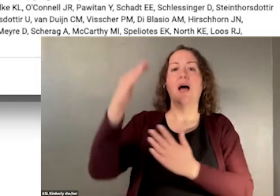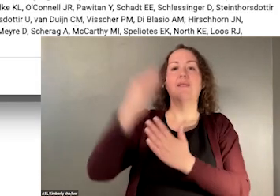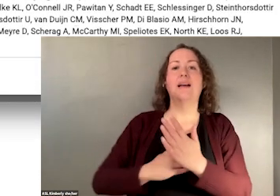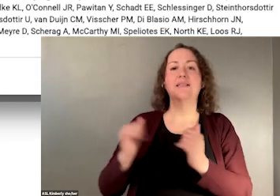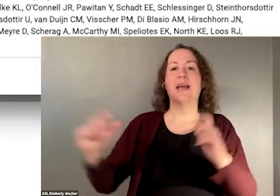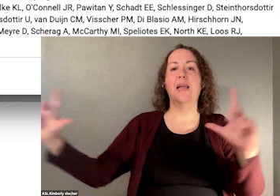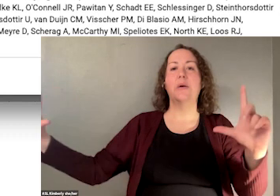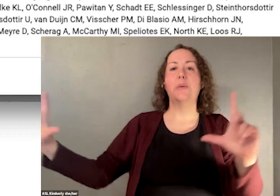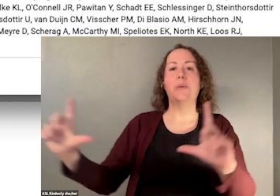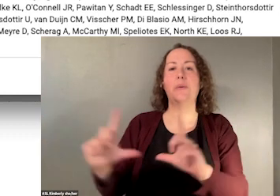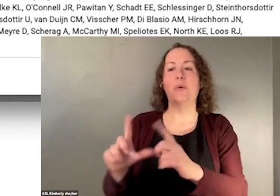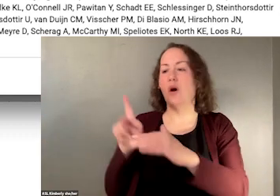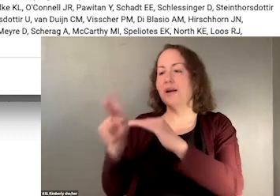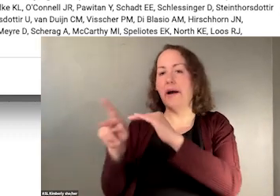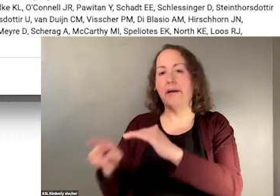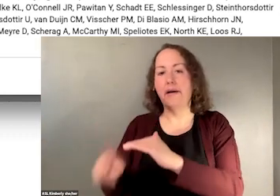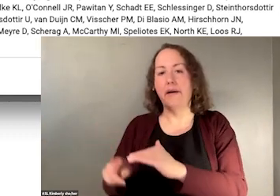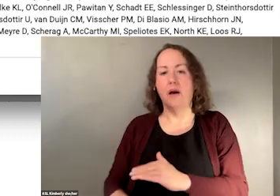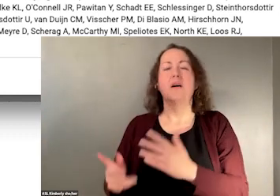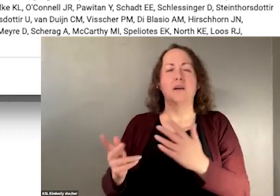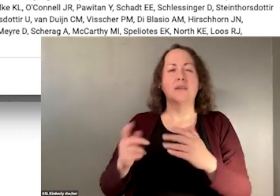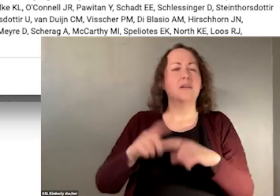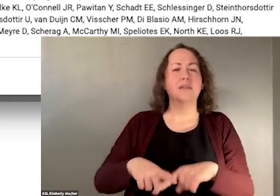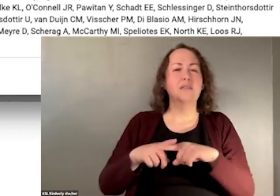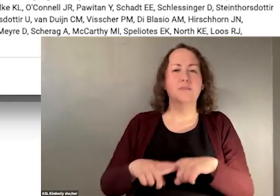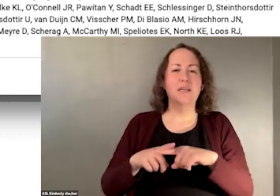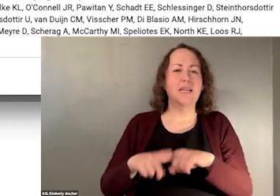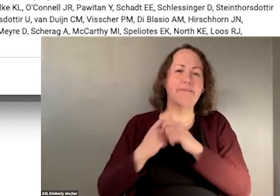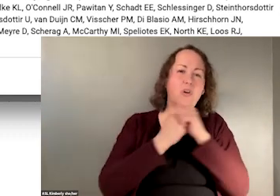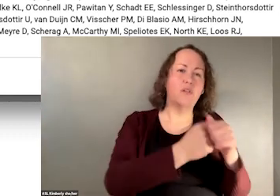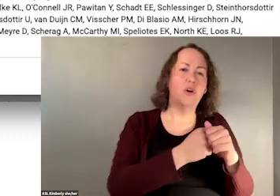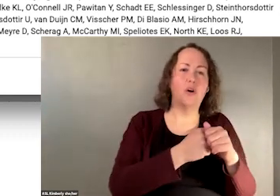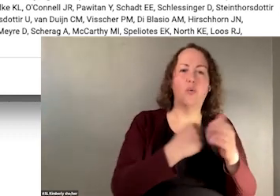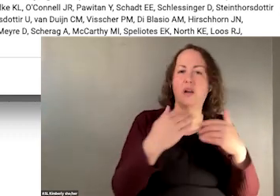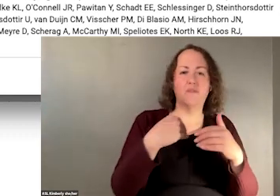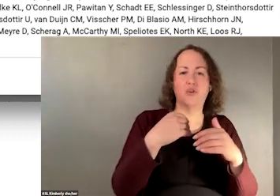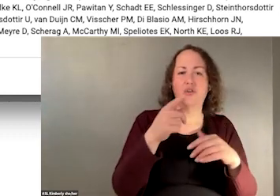down according to the specifications laid out. Make sure that your name is one there.